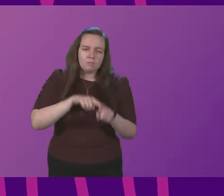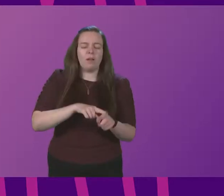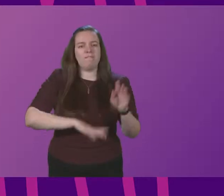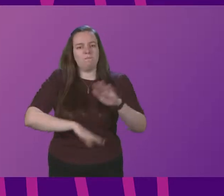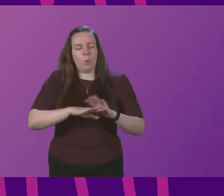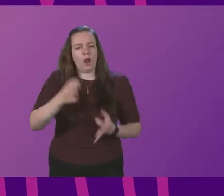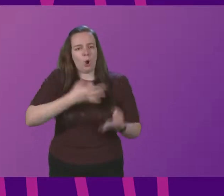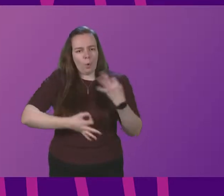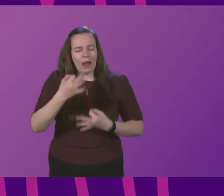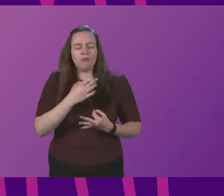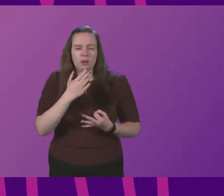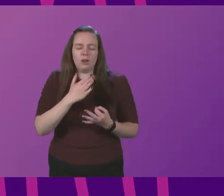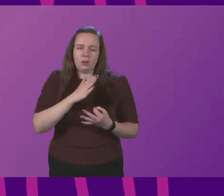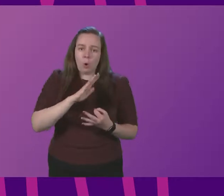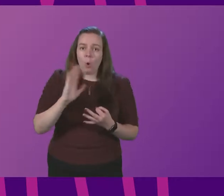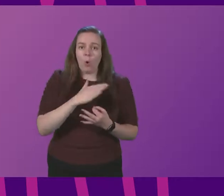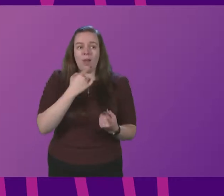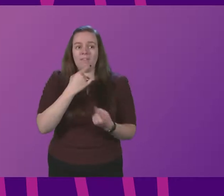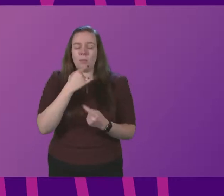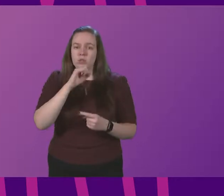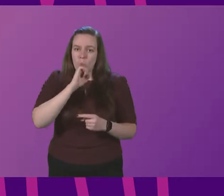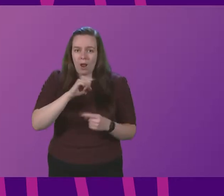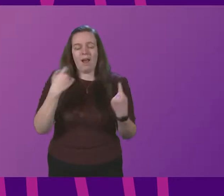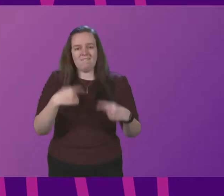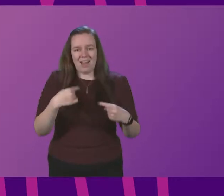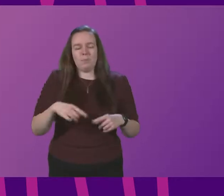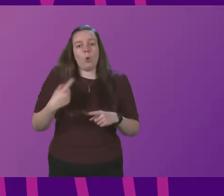and make all necessary information available to it as quickly as possible?